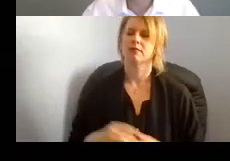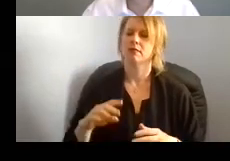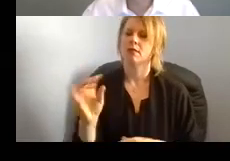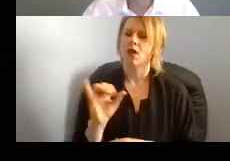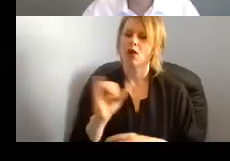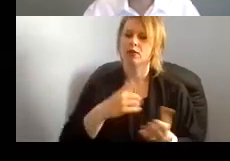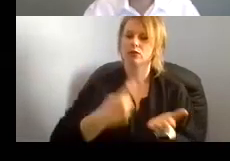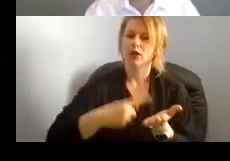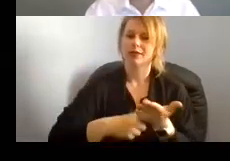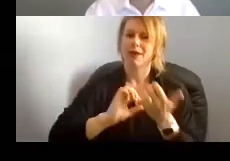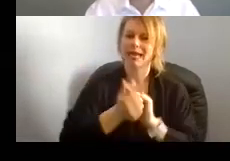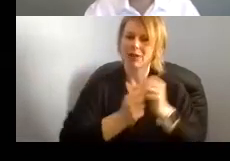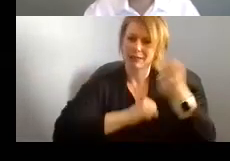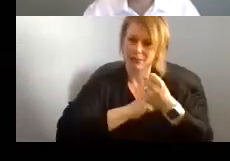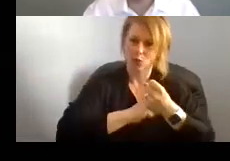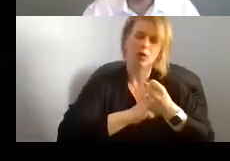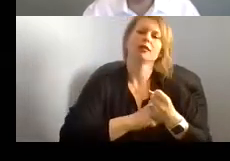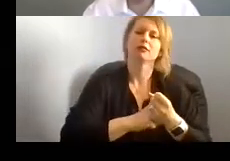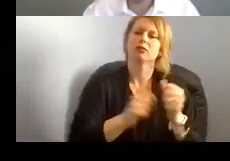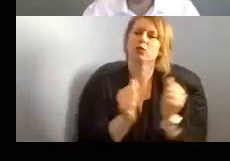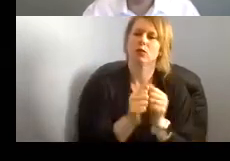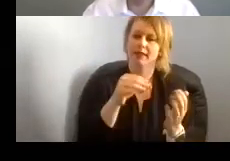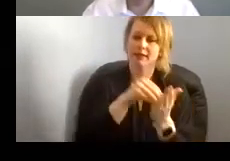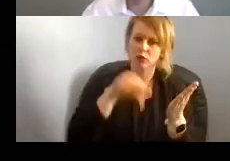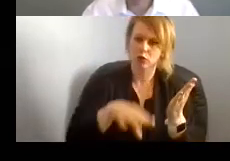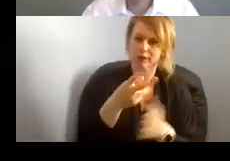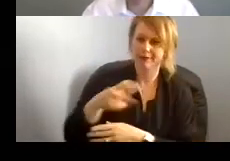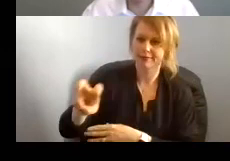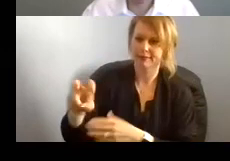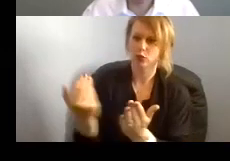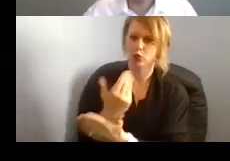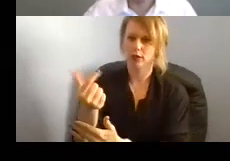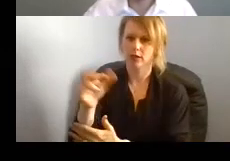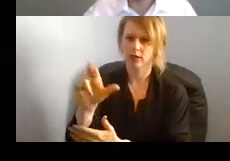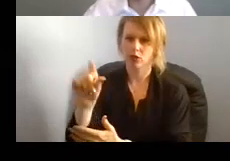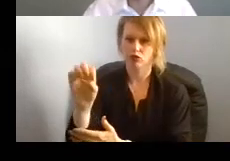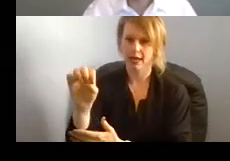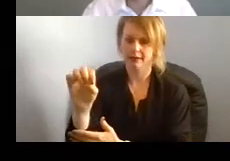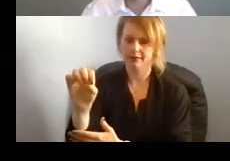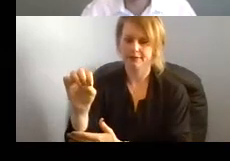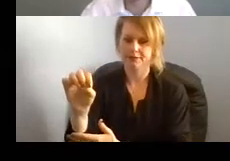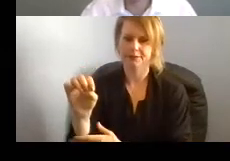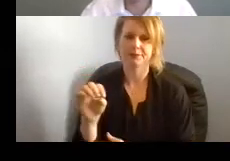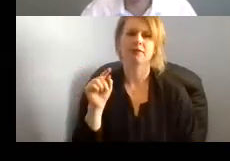as they transition to new grades and new schools. And lastly in this section, supporting grieving students